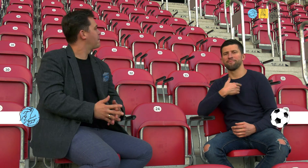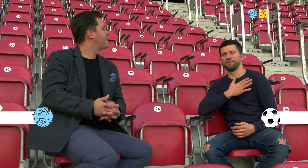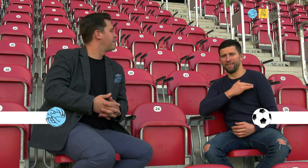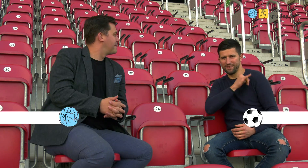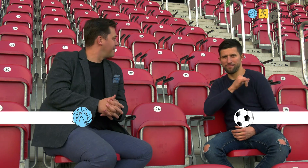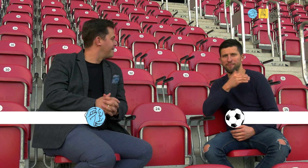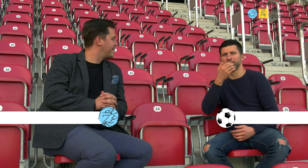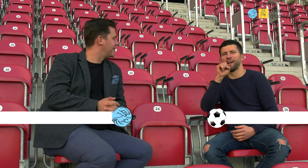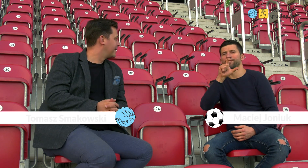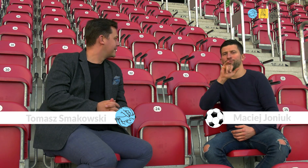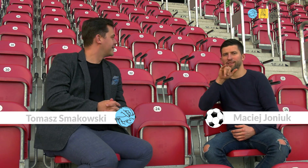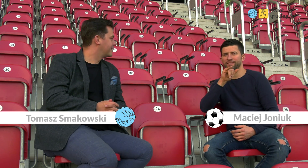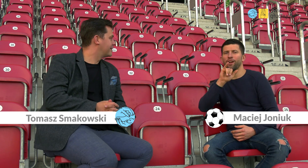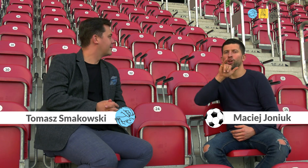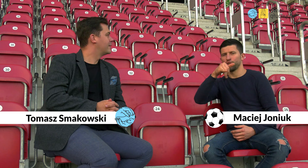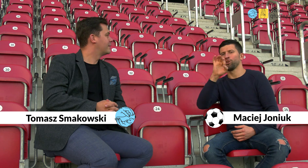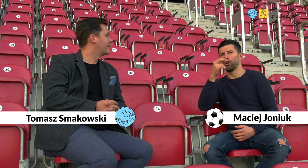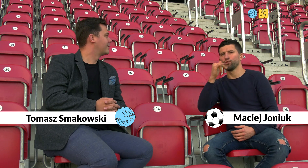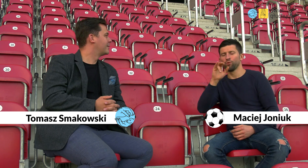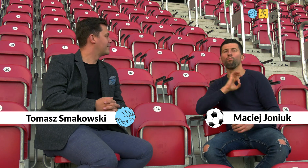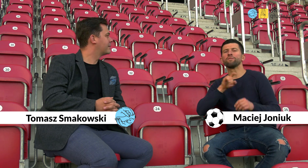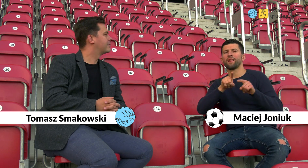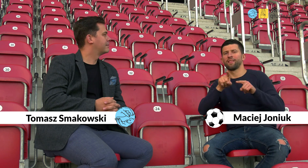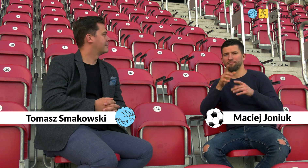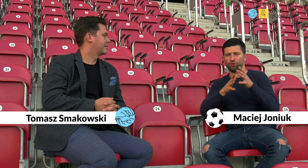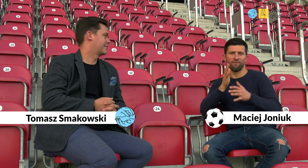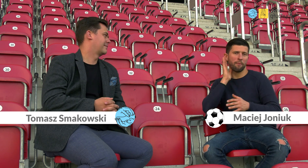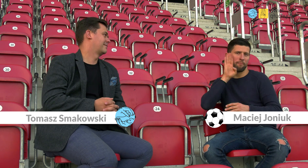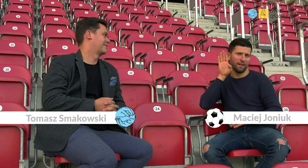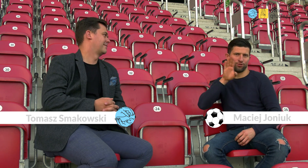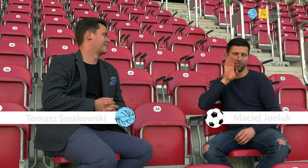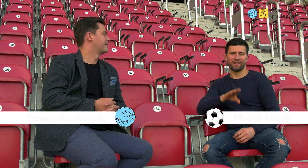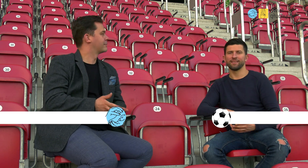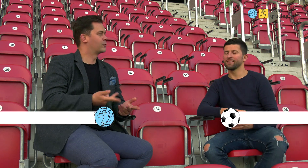My name is Maciej Joniuk. My sign sign...